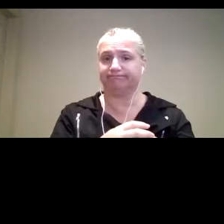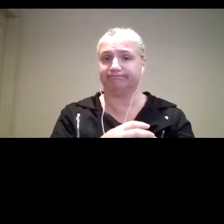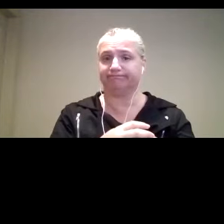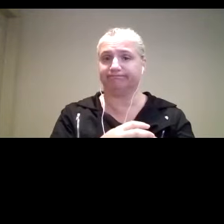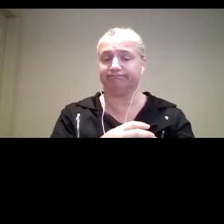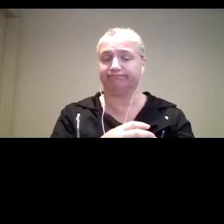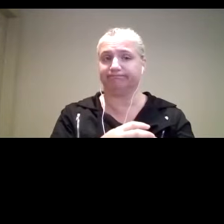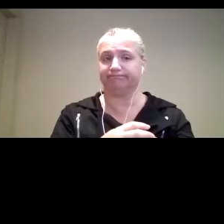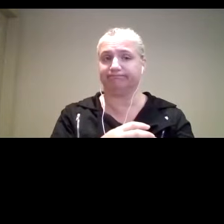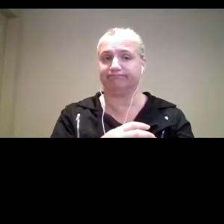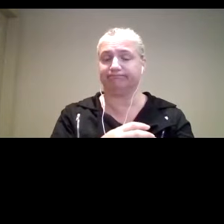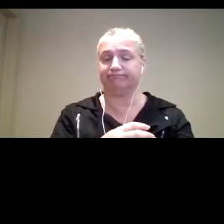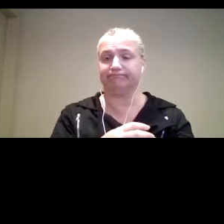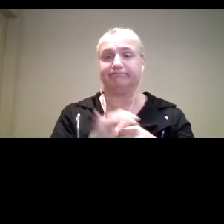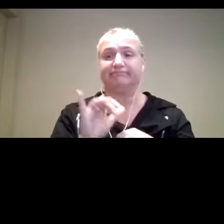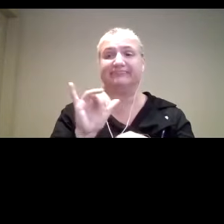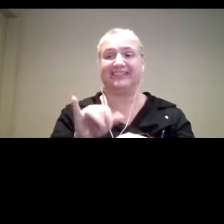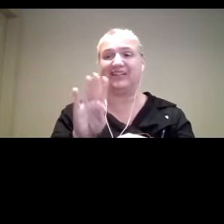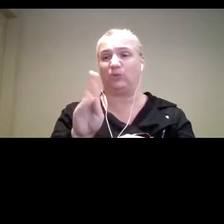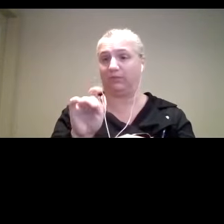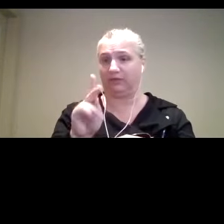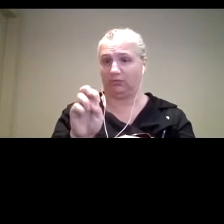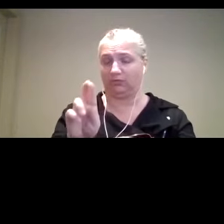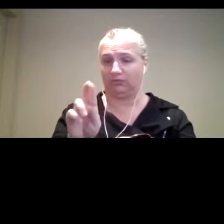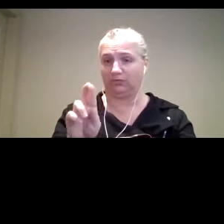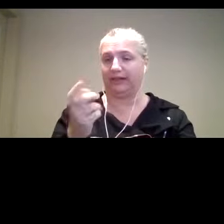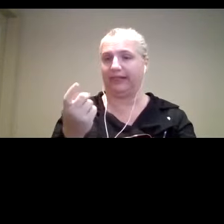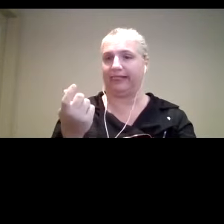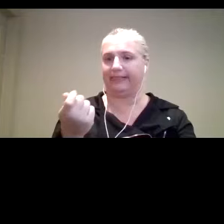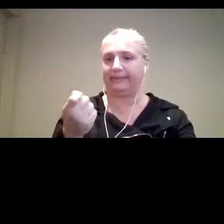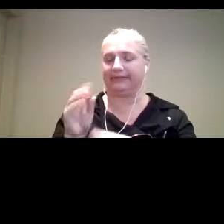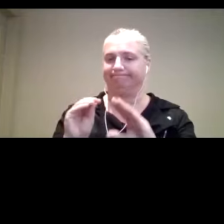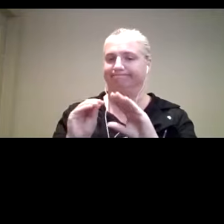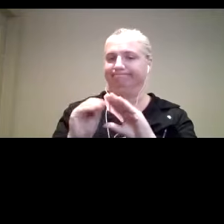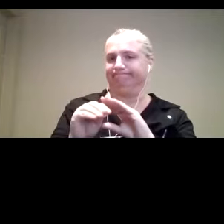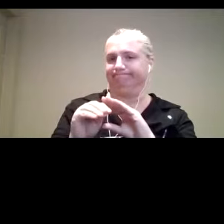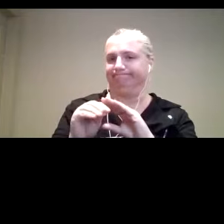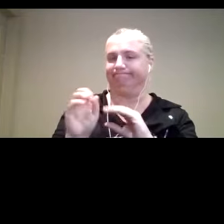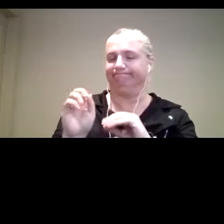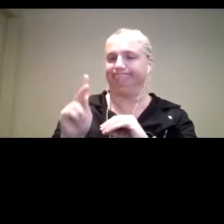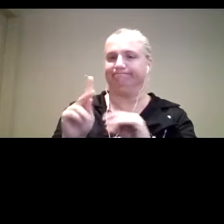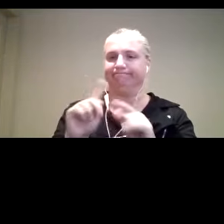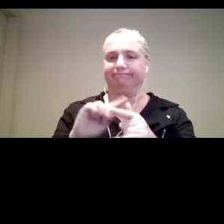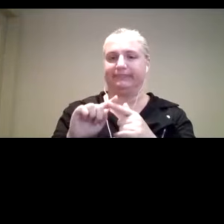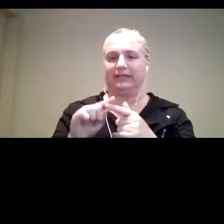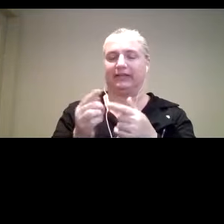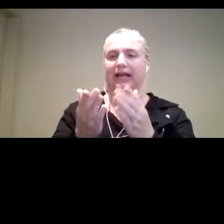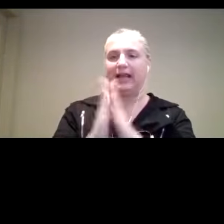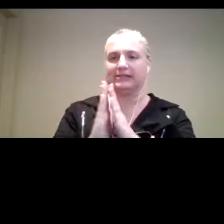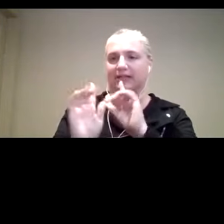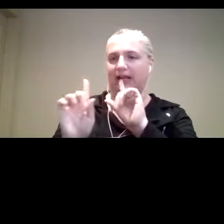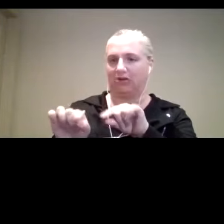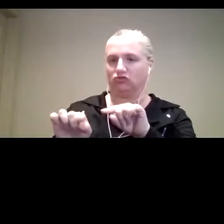So, that's the webinar. But I have a little plug here and then we'll ask and answer questions.